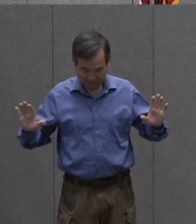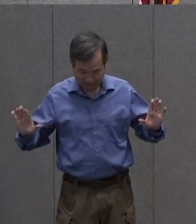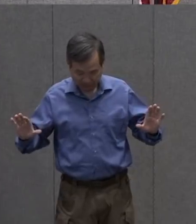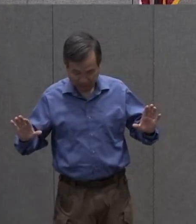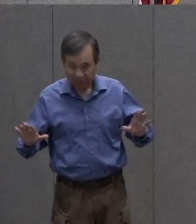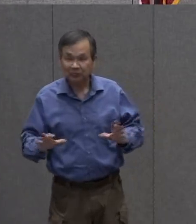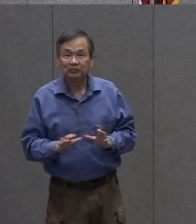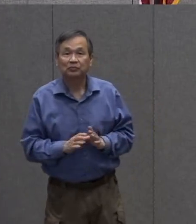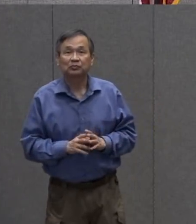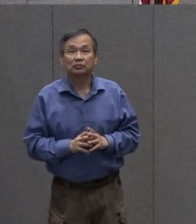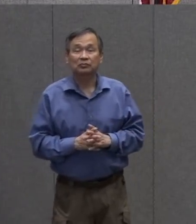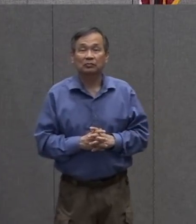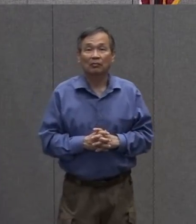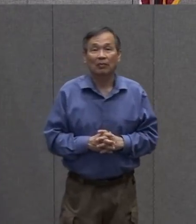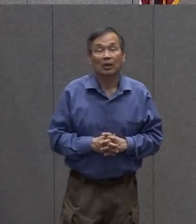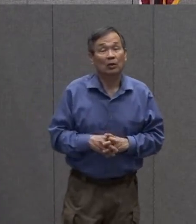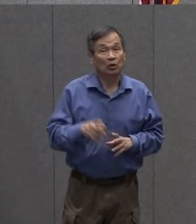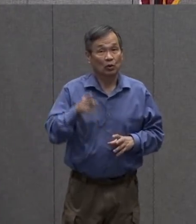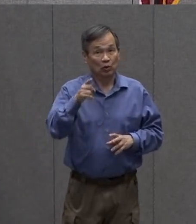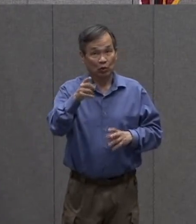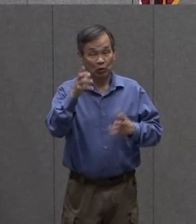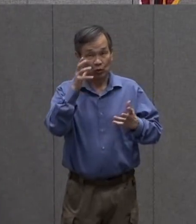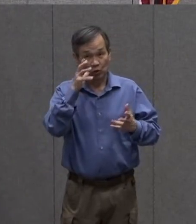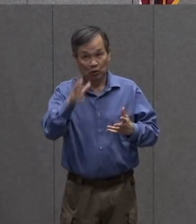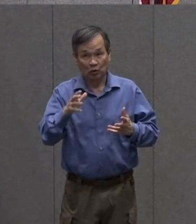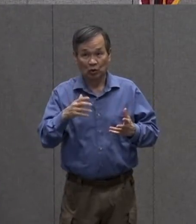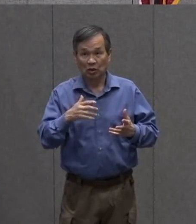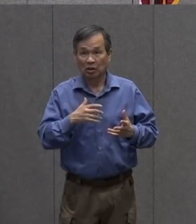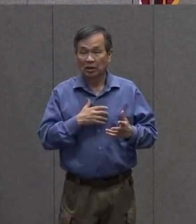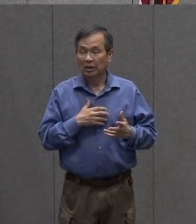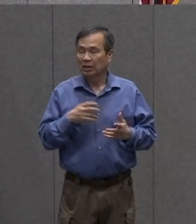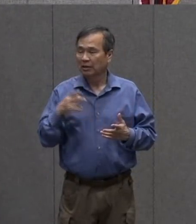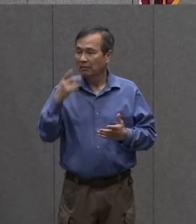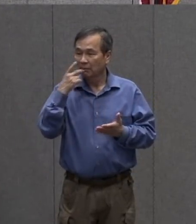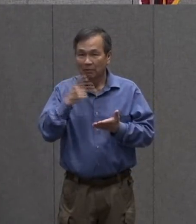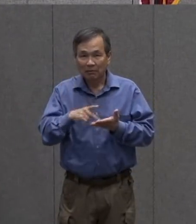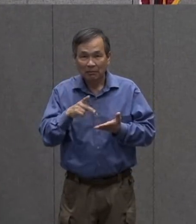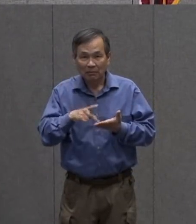You will want a pencil or a pen, whatever you have available